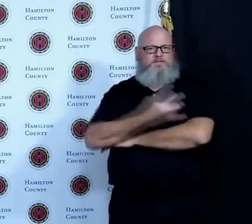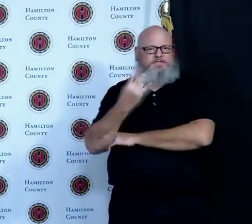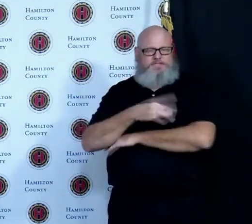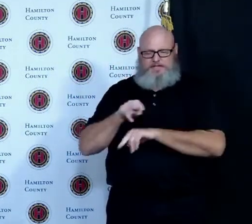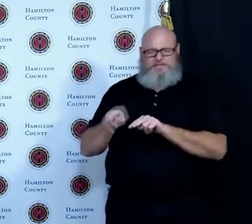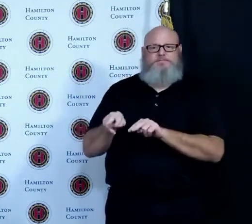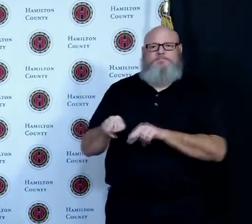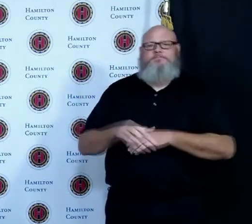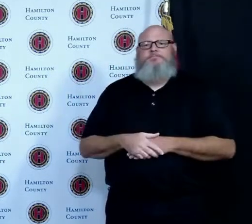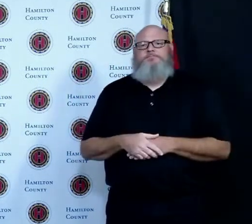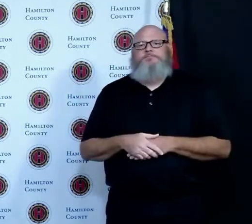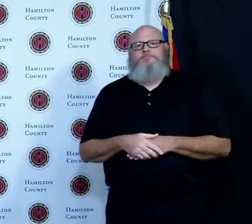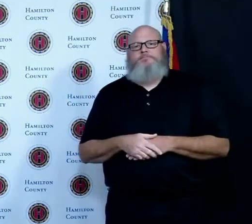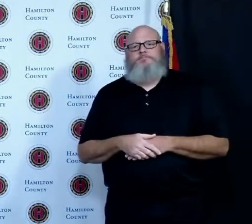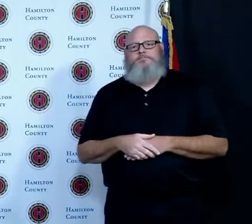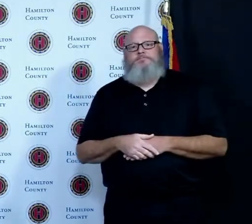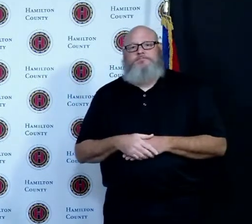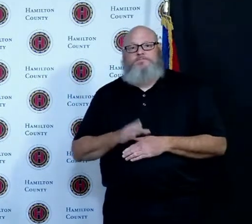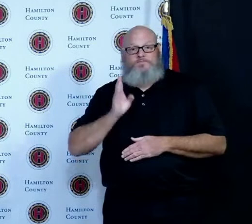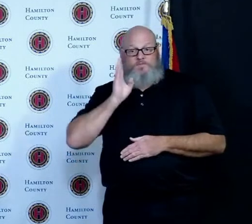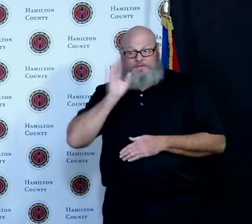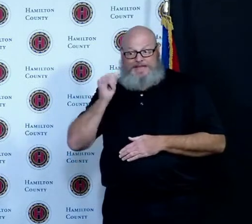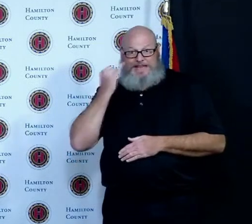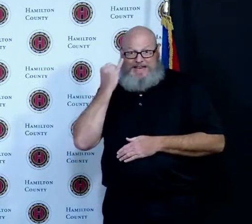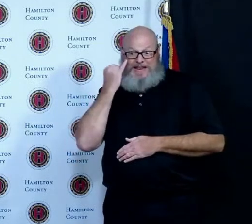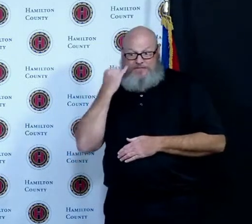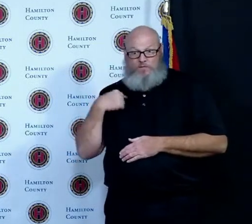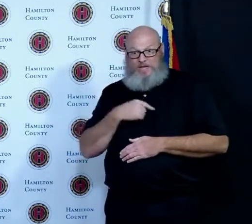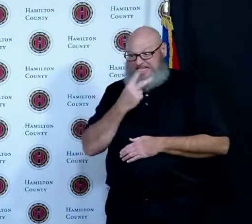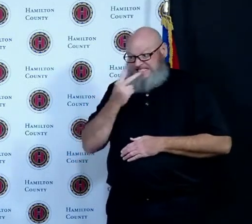I'd like to remind everyone about the importance and availability of testing